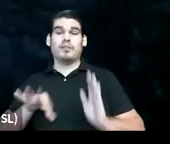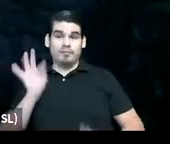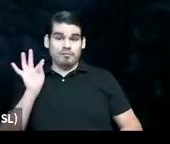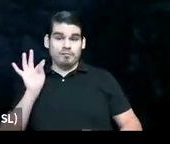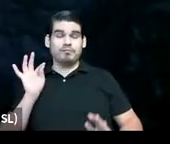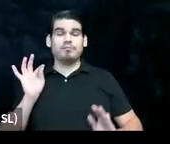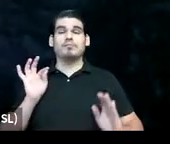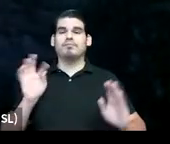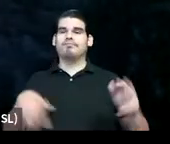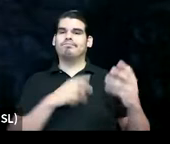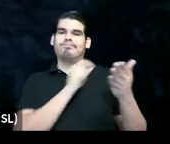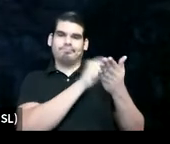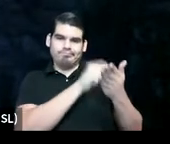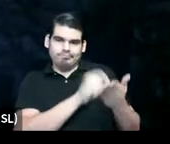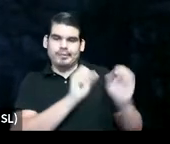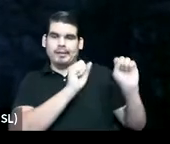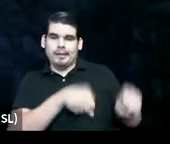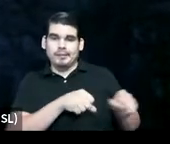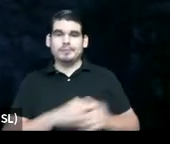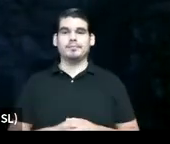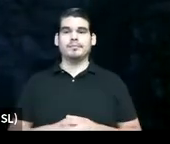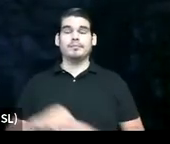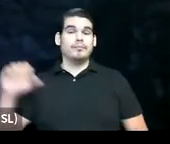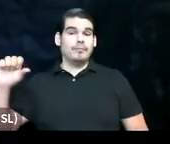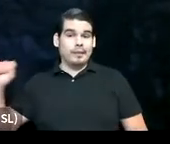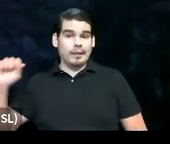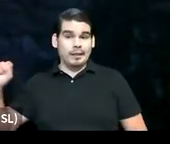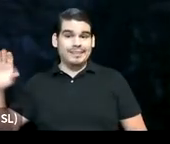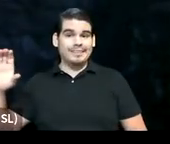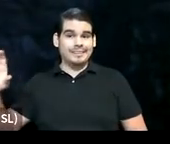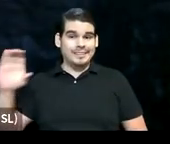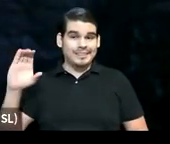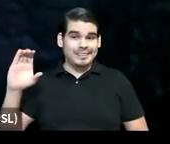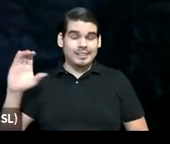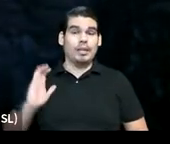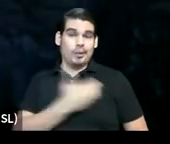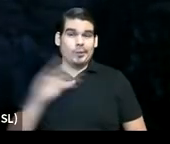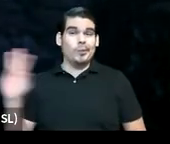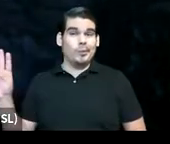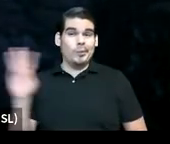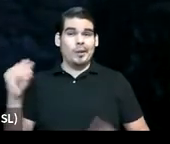that you're not repeating the same topic that has been presented before because you can't